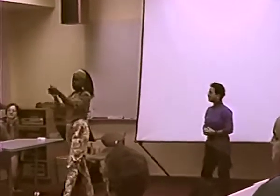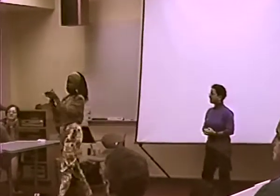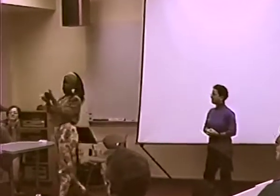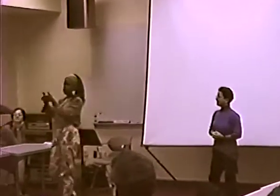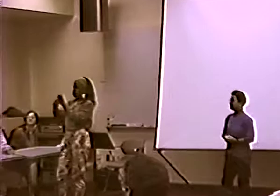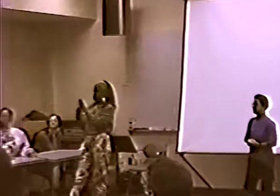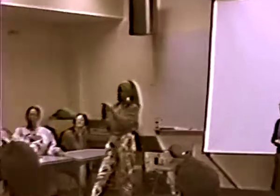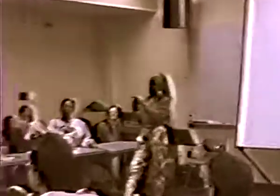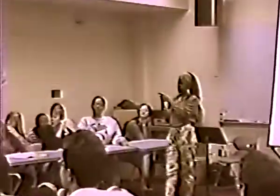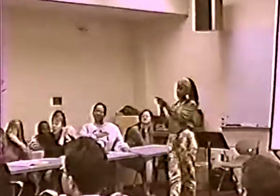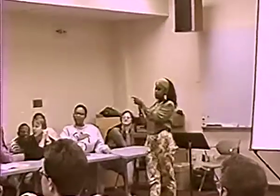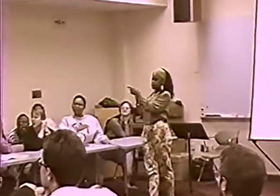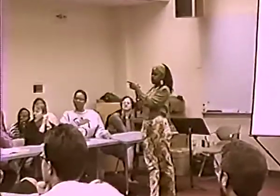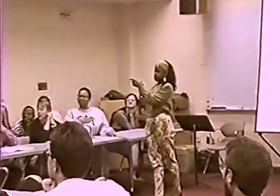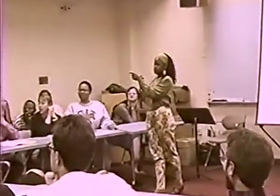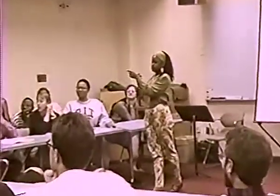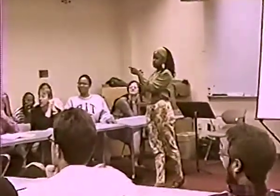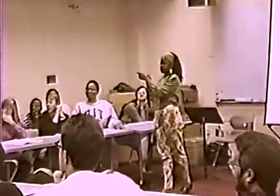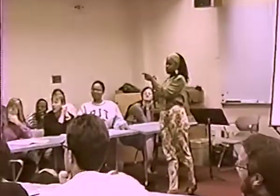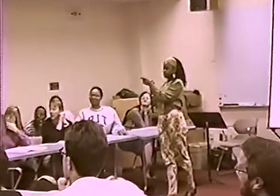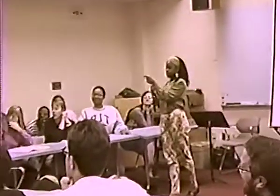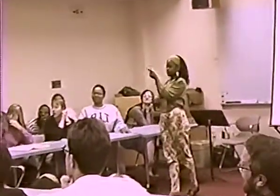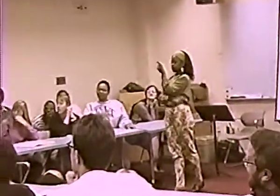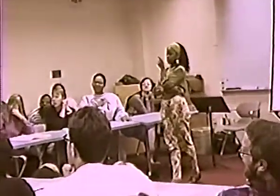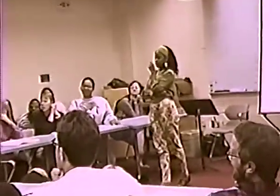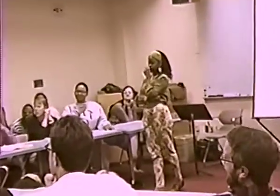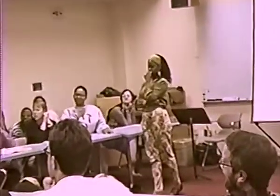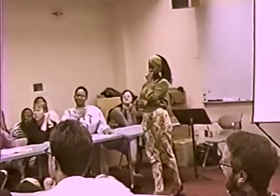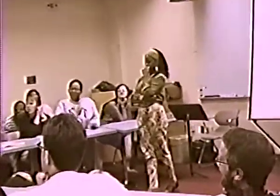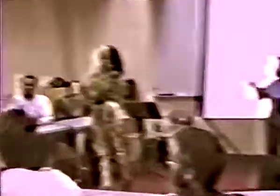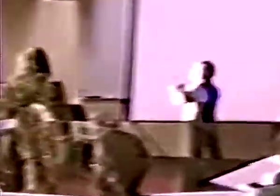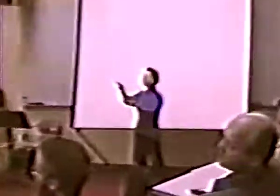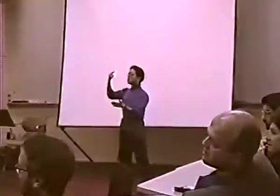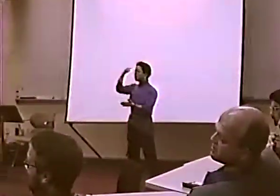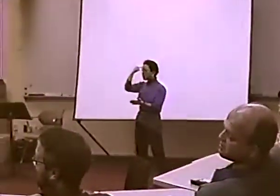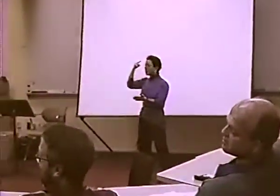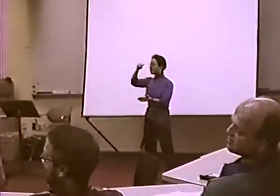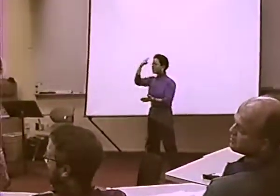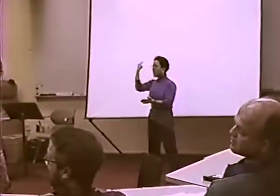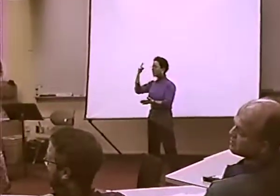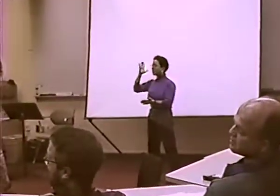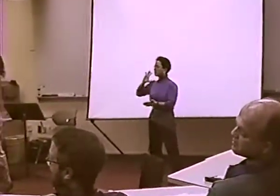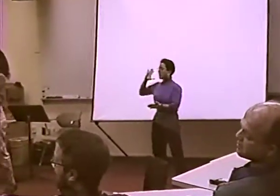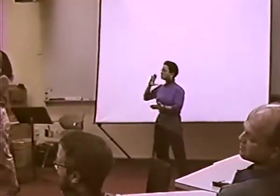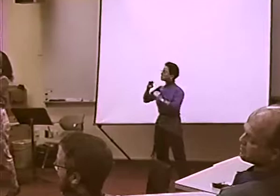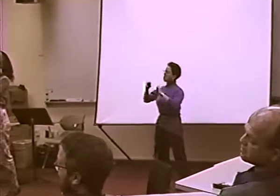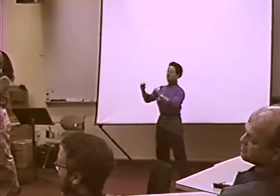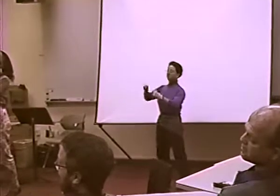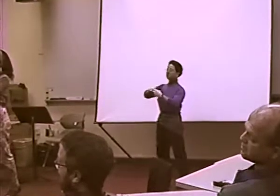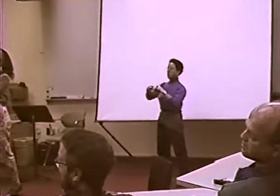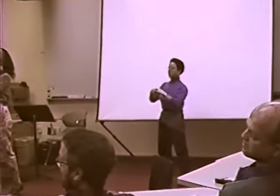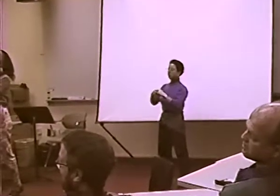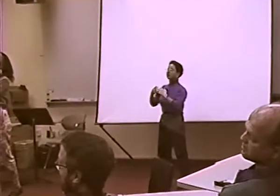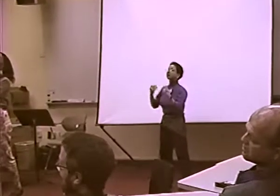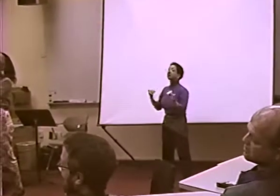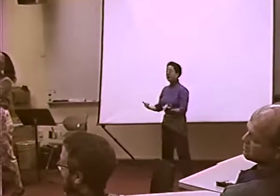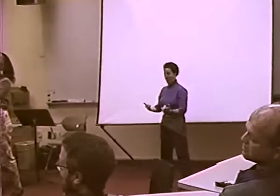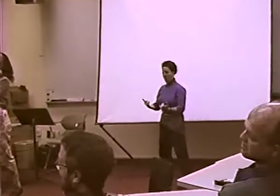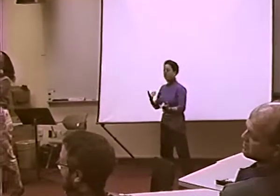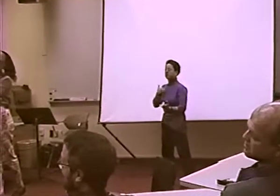[ALL TALKING AT ONCE] I'M ASKING IN WHAT WAY. WHAT DO YOU MEAN BY THAT?